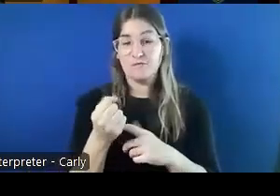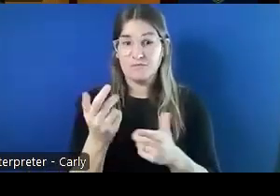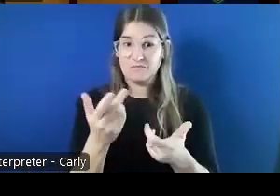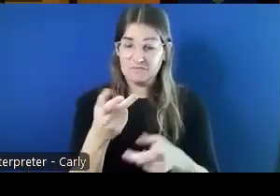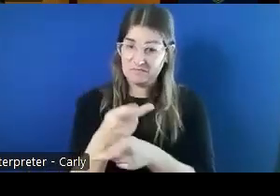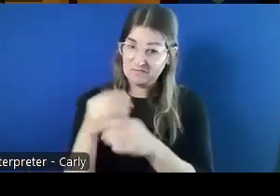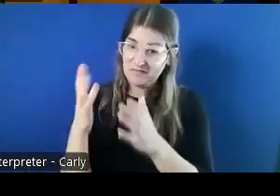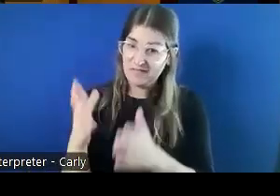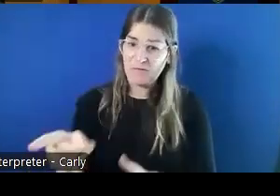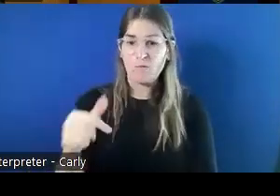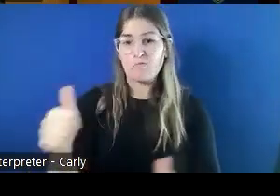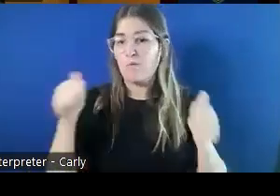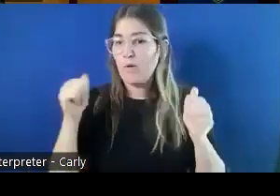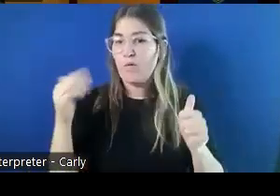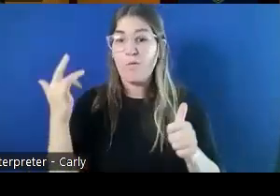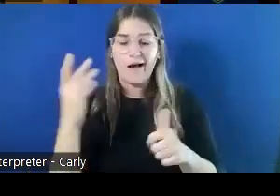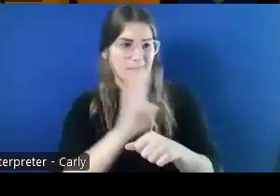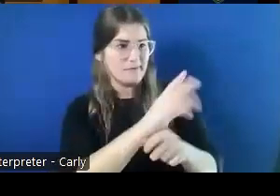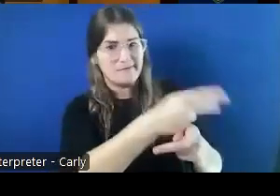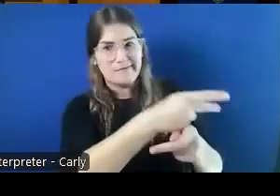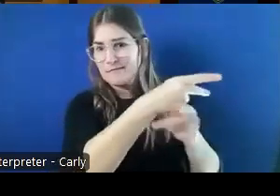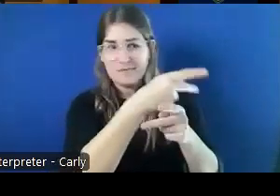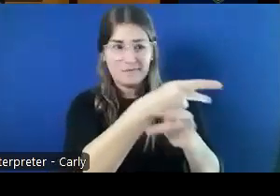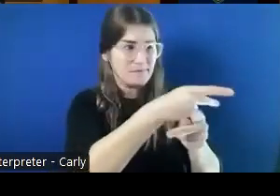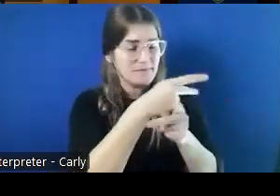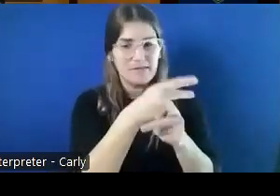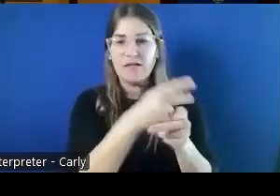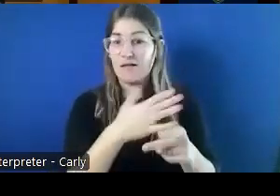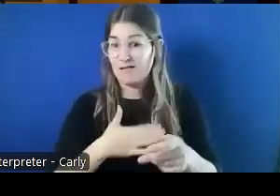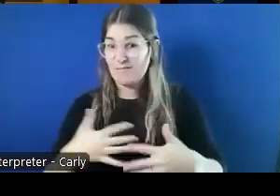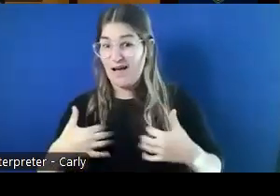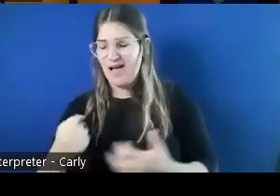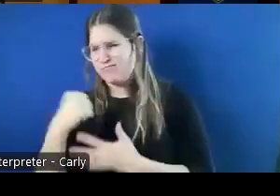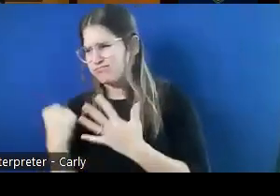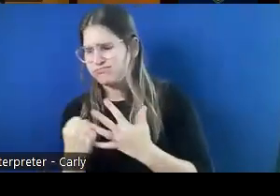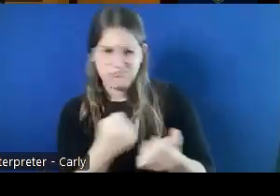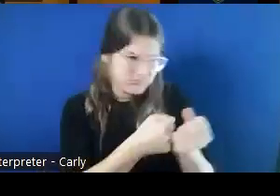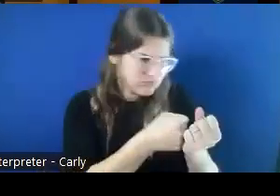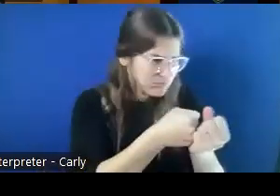don't do that because they're too busy taking care of whoever absolutely um so yeah just thank